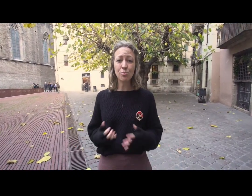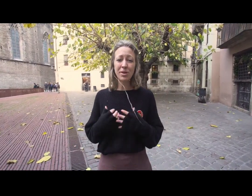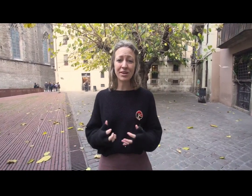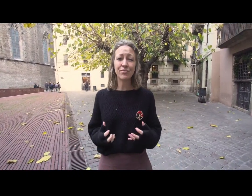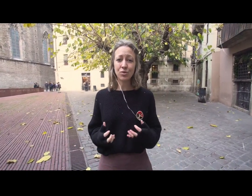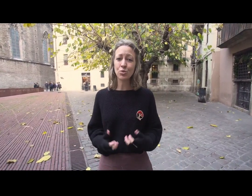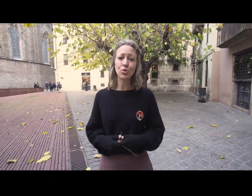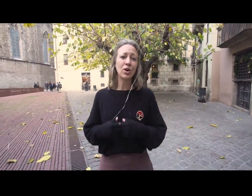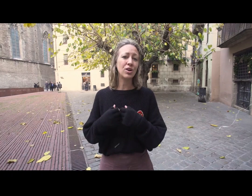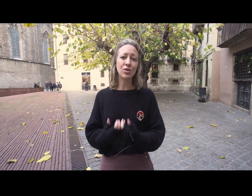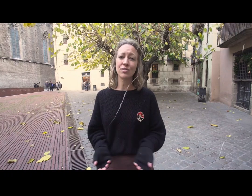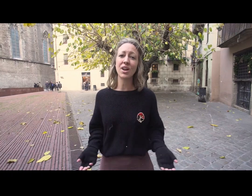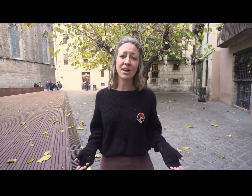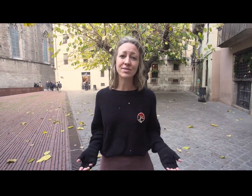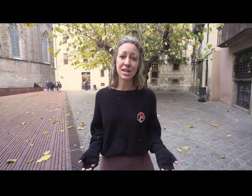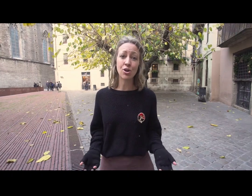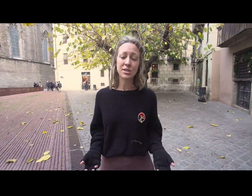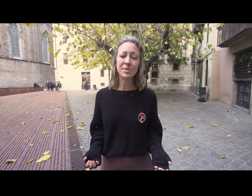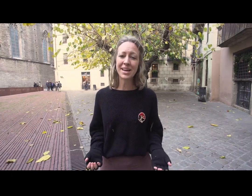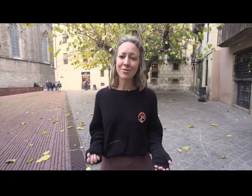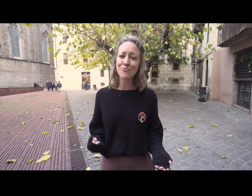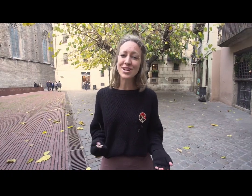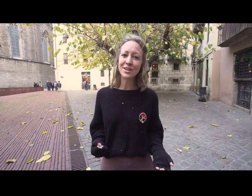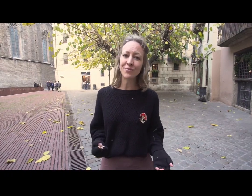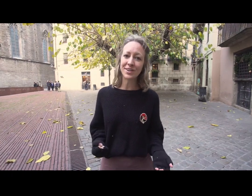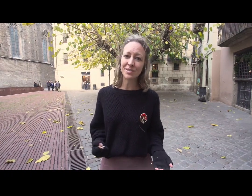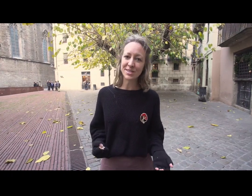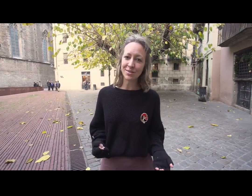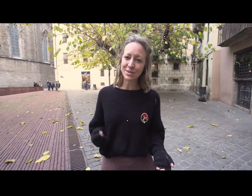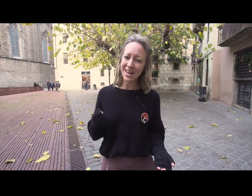a painful war, a lot of lives lost but they had really defended themselves